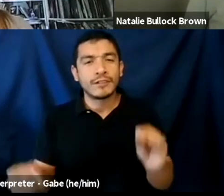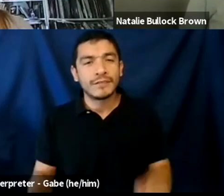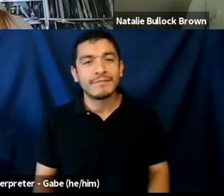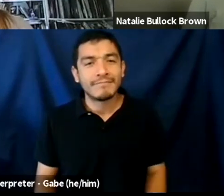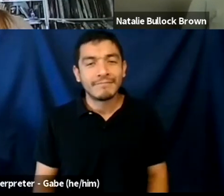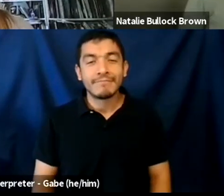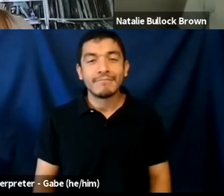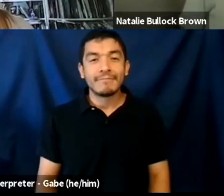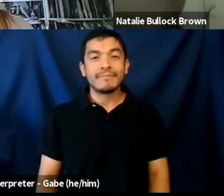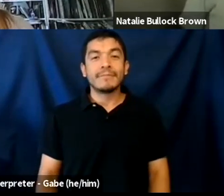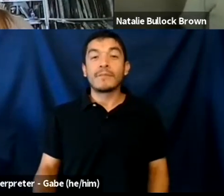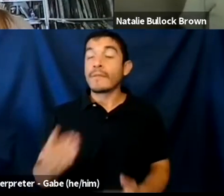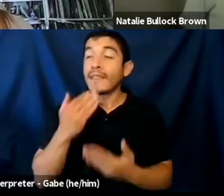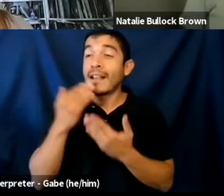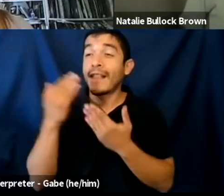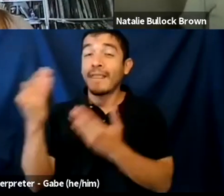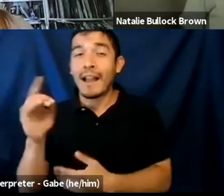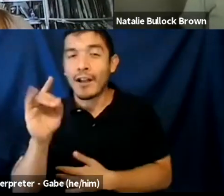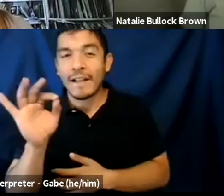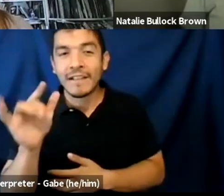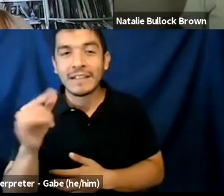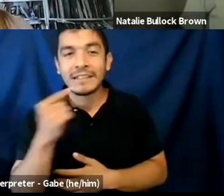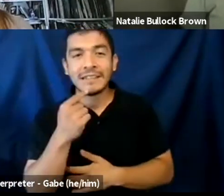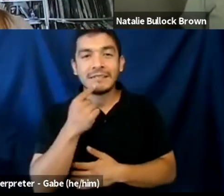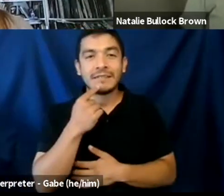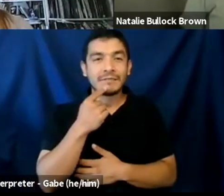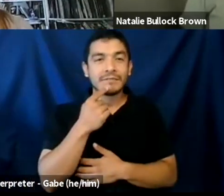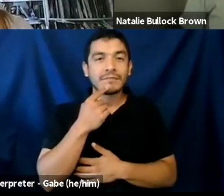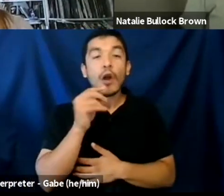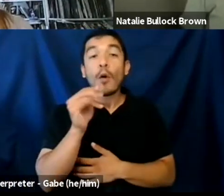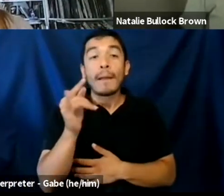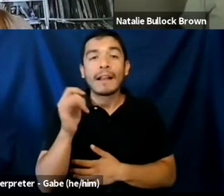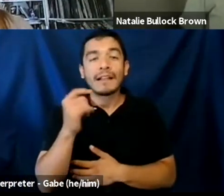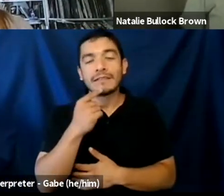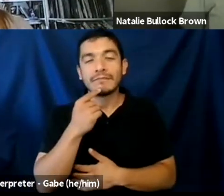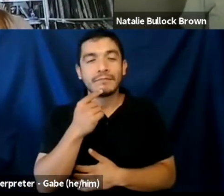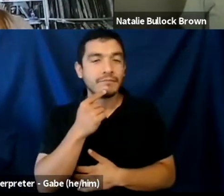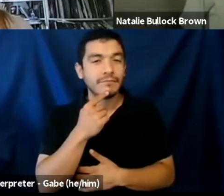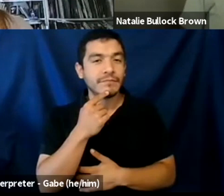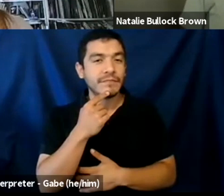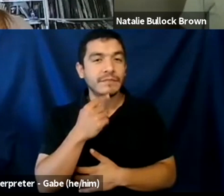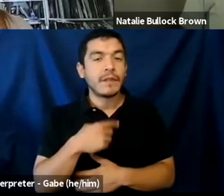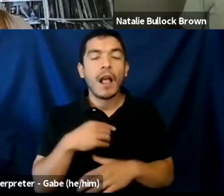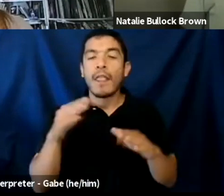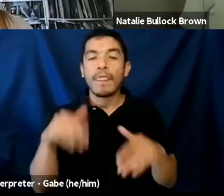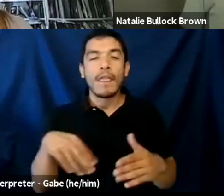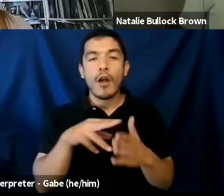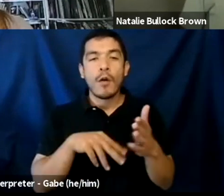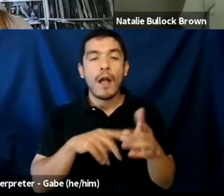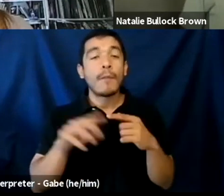Thank you. And I'll just highlight that, I haven't read it yet, but there will be an article coming out